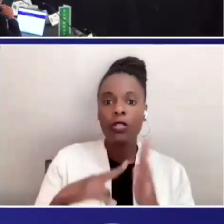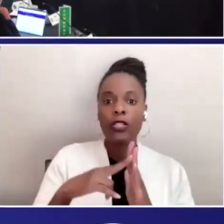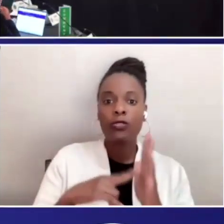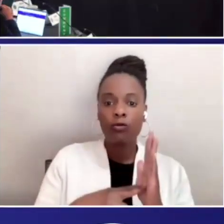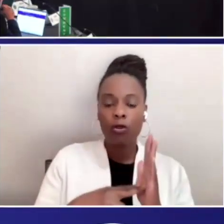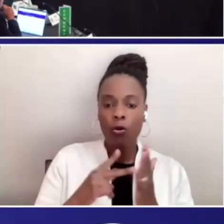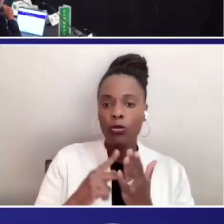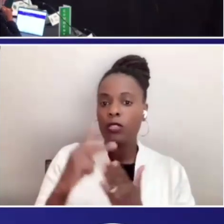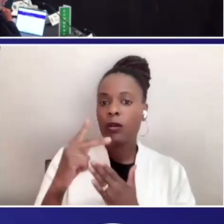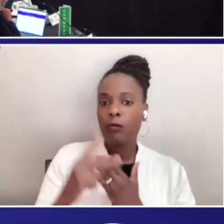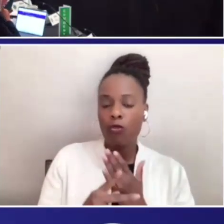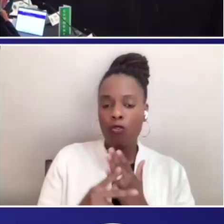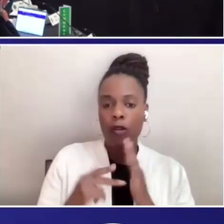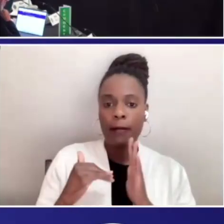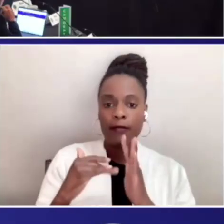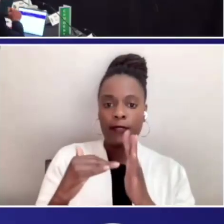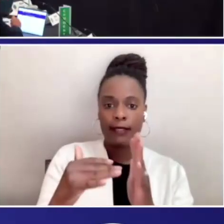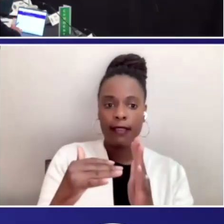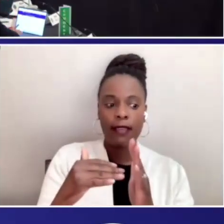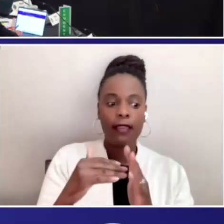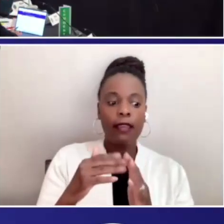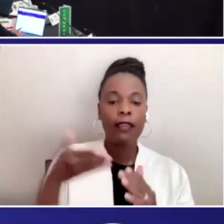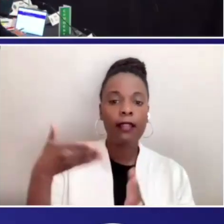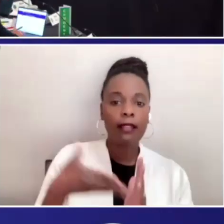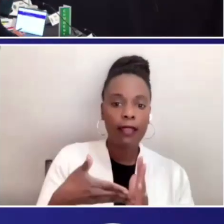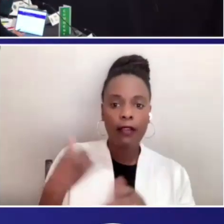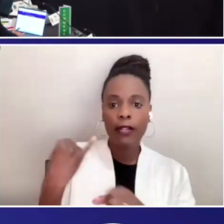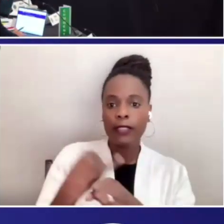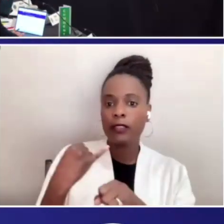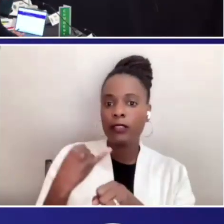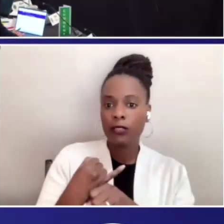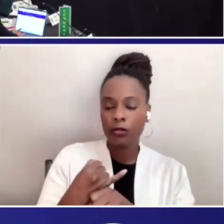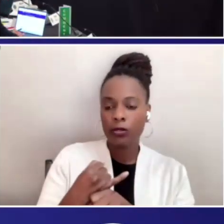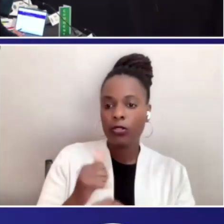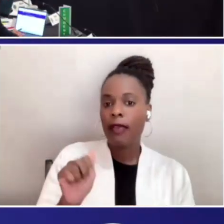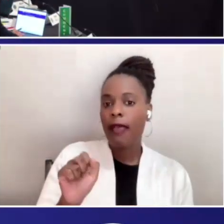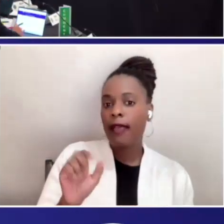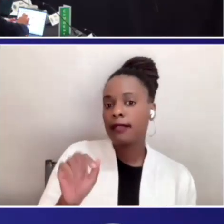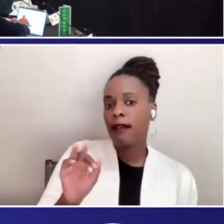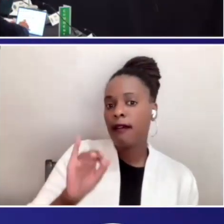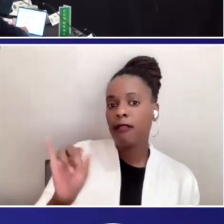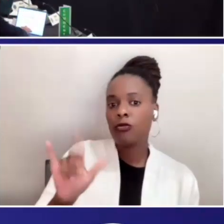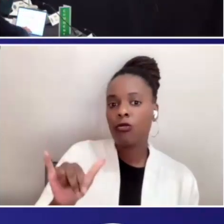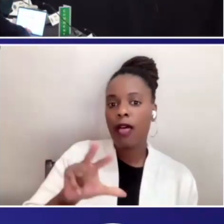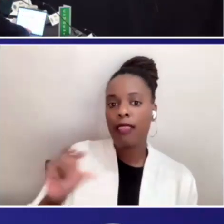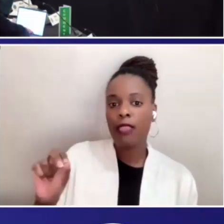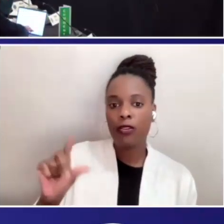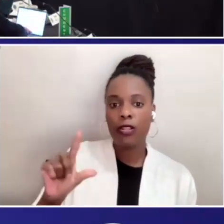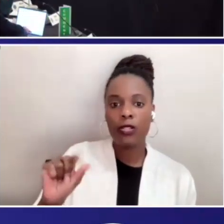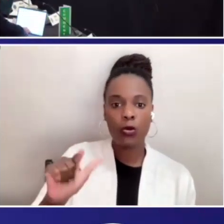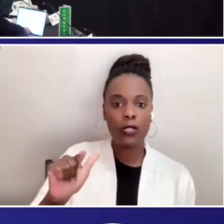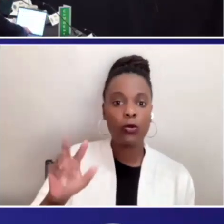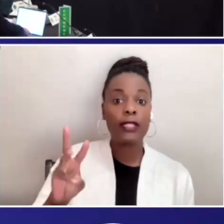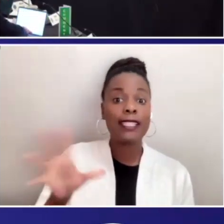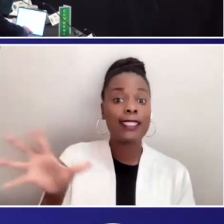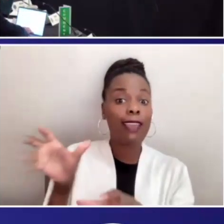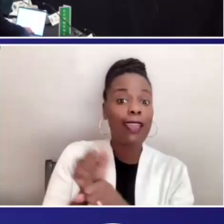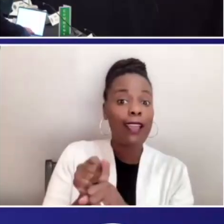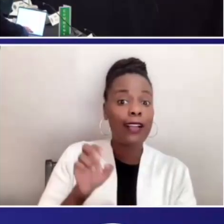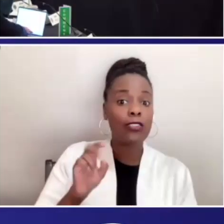study at an institution as of June 30, 2026 and received a Direct Loan and if the